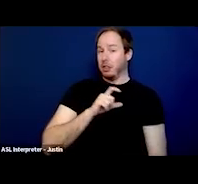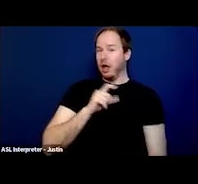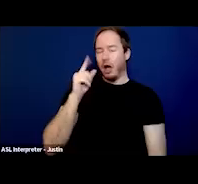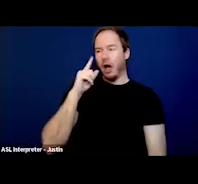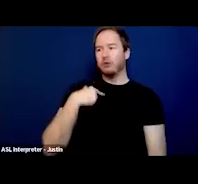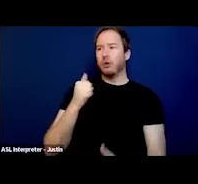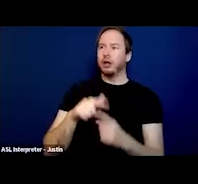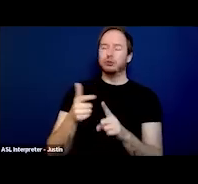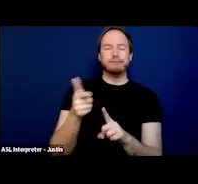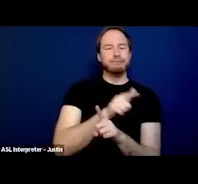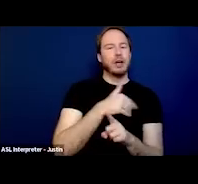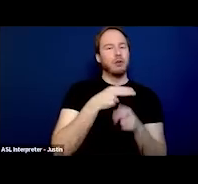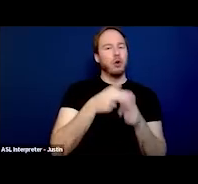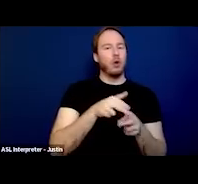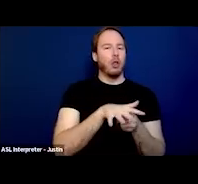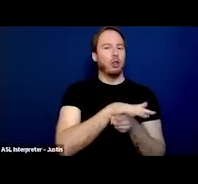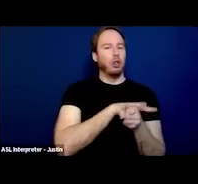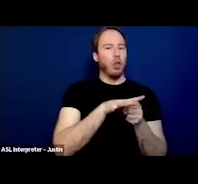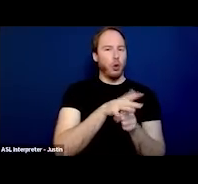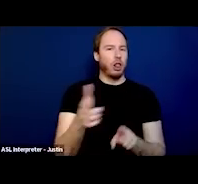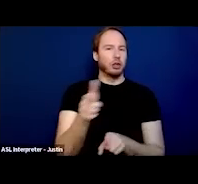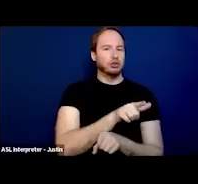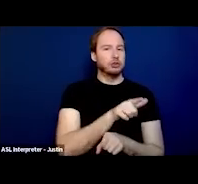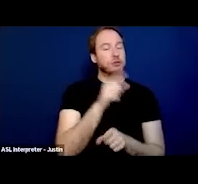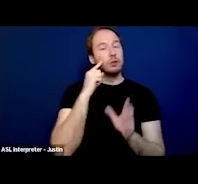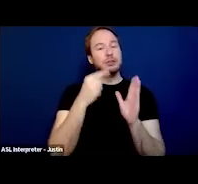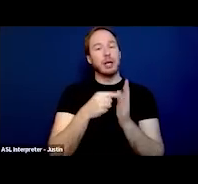And I'll give some examples. Some cities have 988,